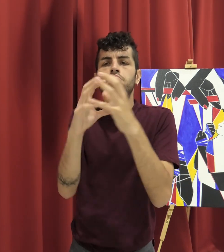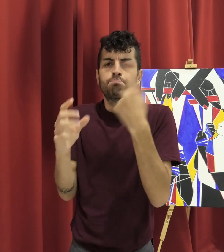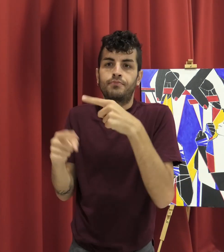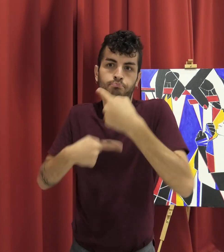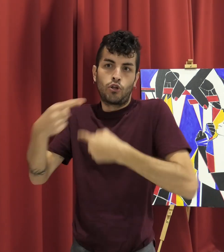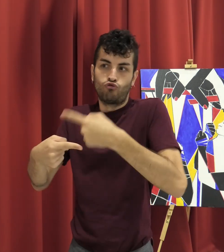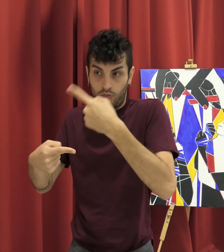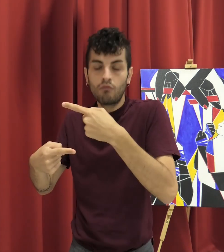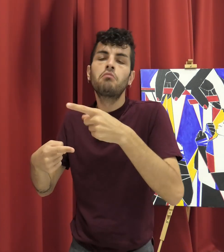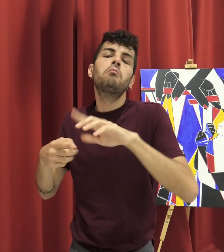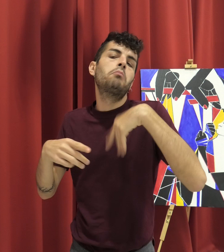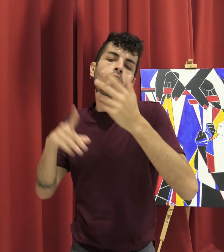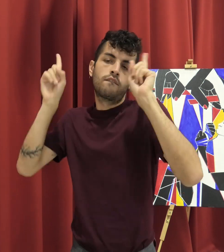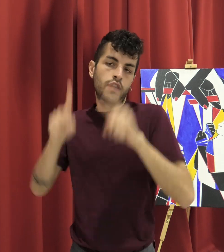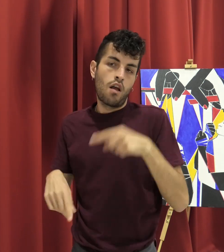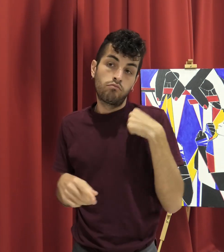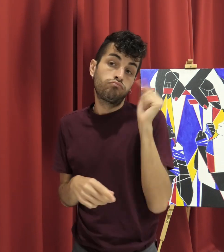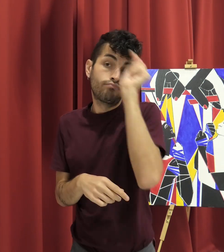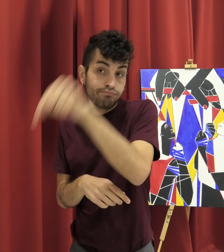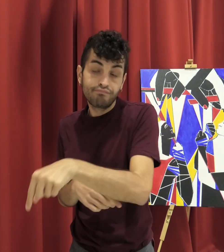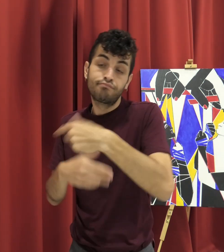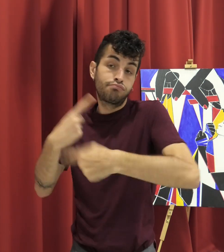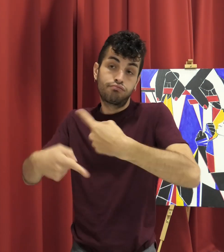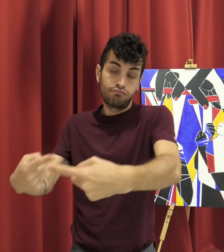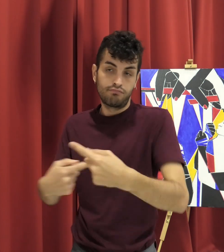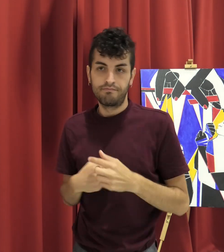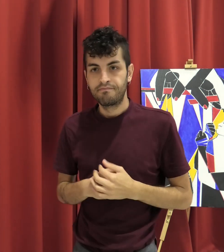This is what I do with all companies and once the job is agreed I go to them and do what I have to do.